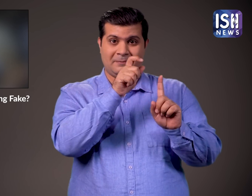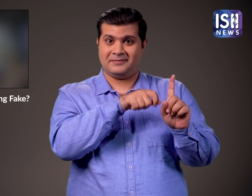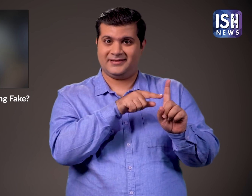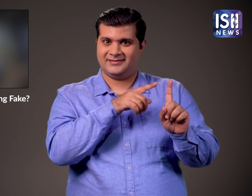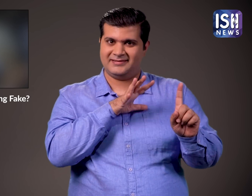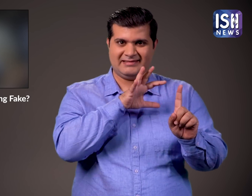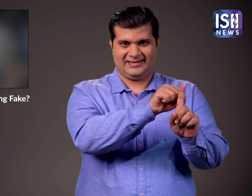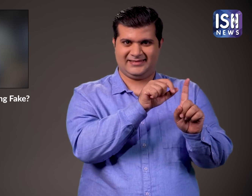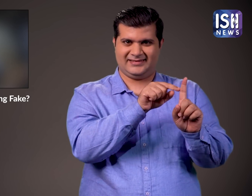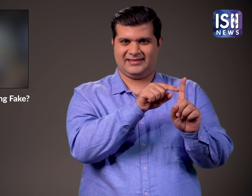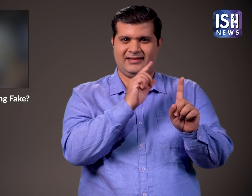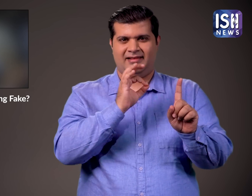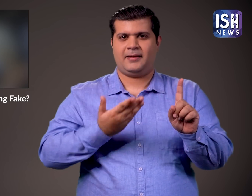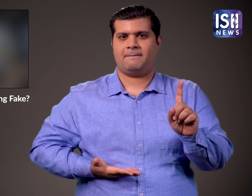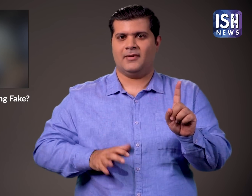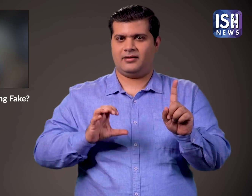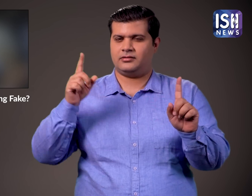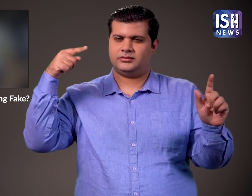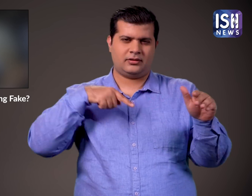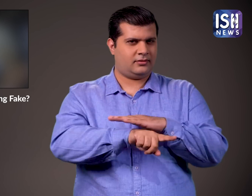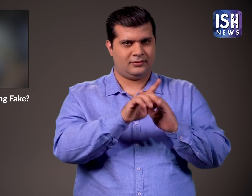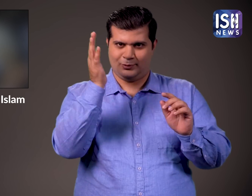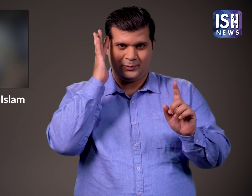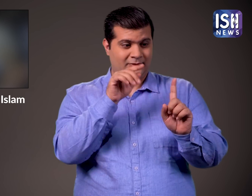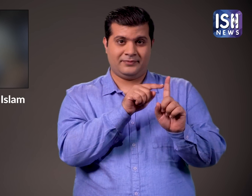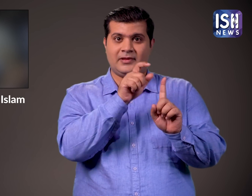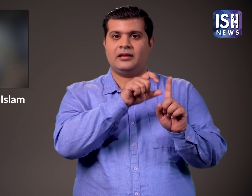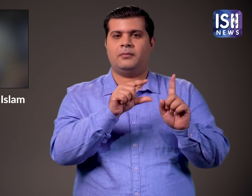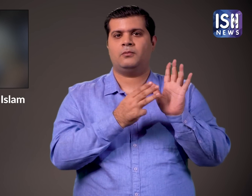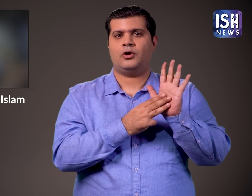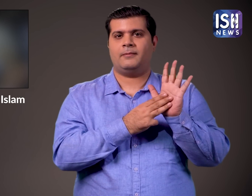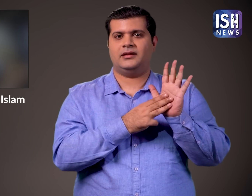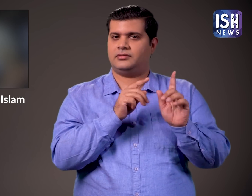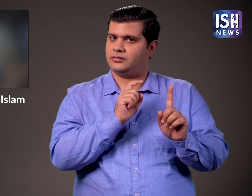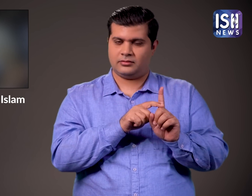You all know that the attacker, Mohammad Shariful Islam Shehzad, is a Bangladeshi immigrant.